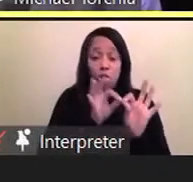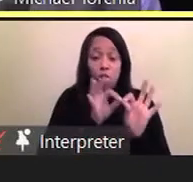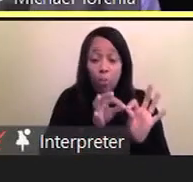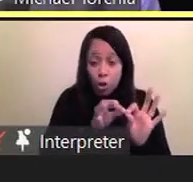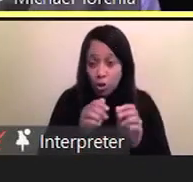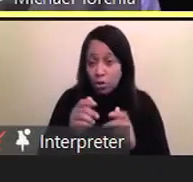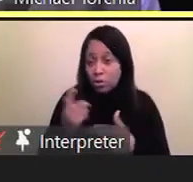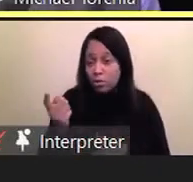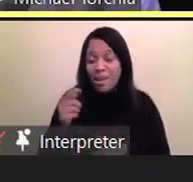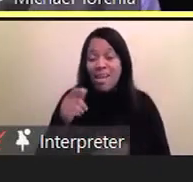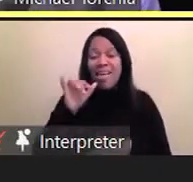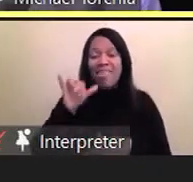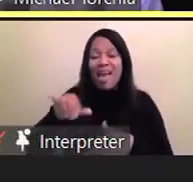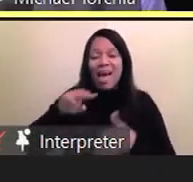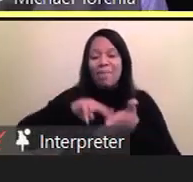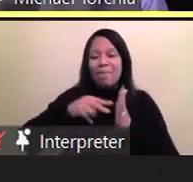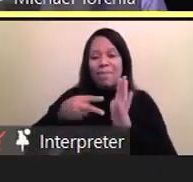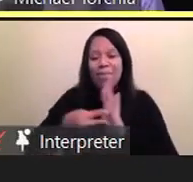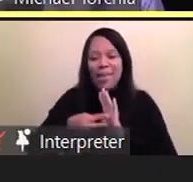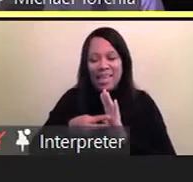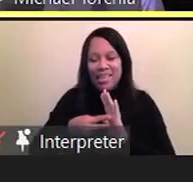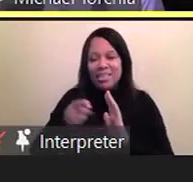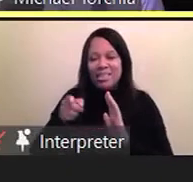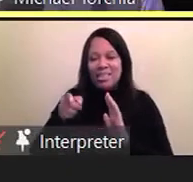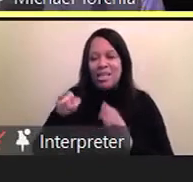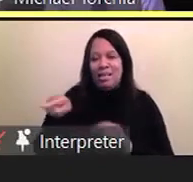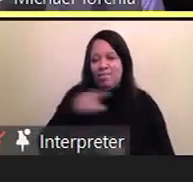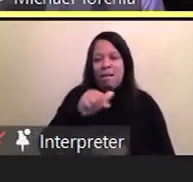does not mean that they are not disabled. They're still disabled.